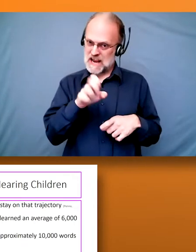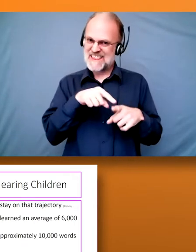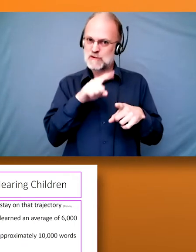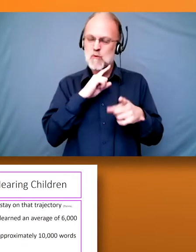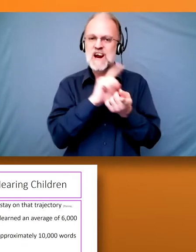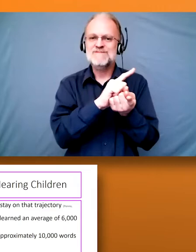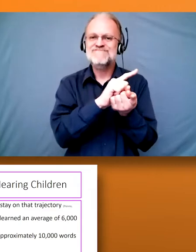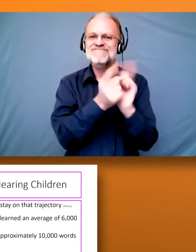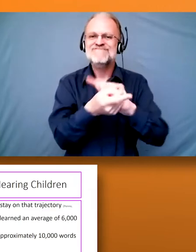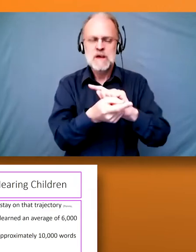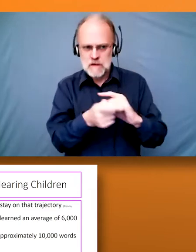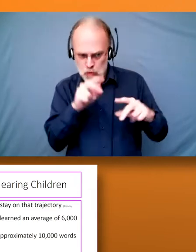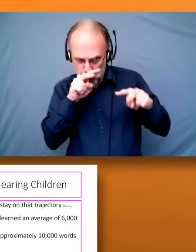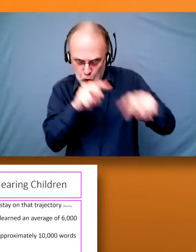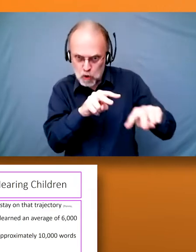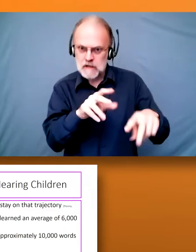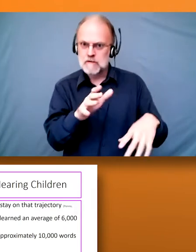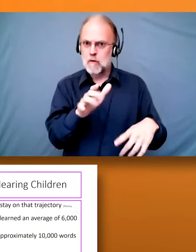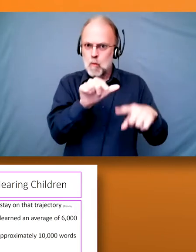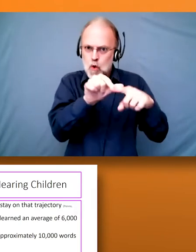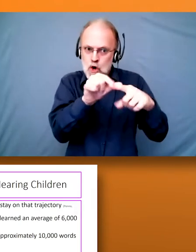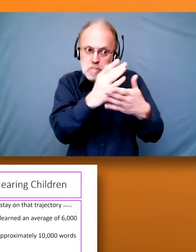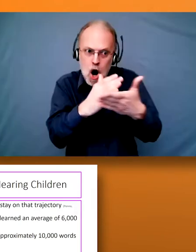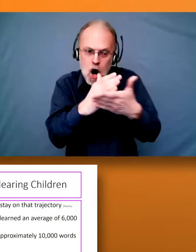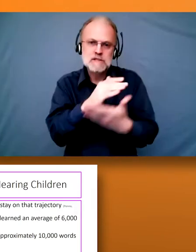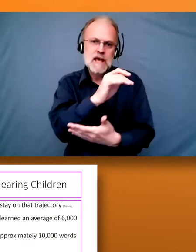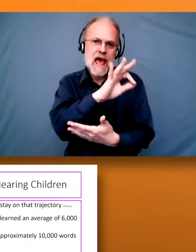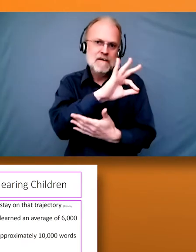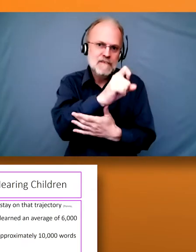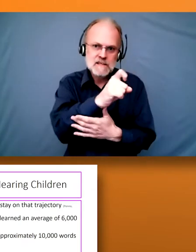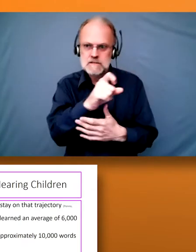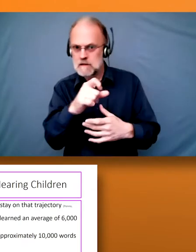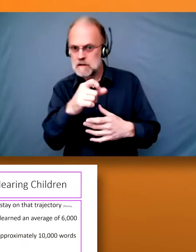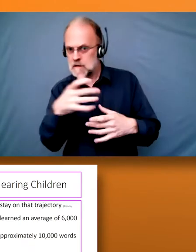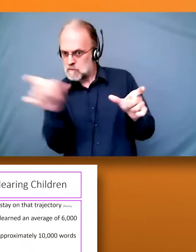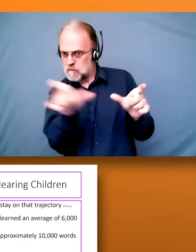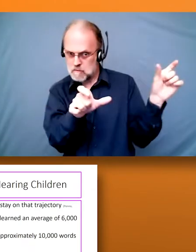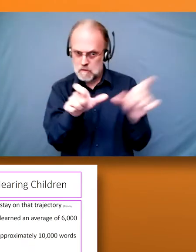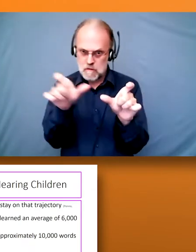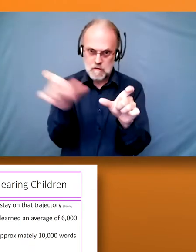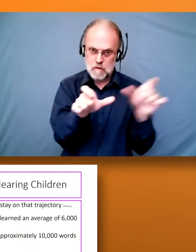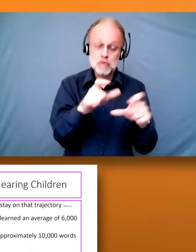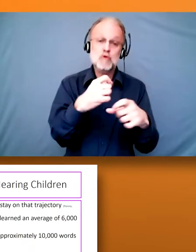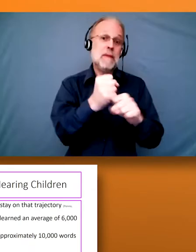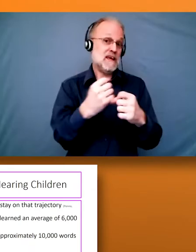where you start to look into those word parts, affixing root words to make new words.